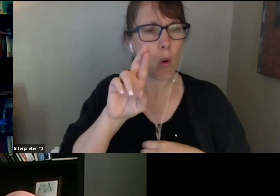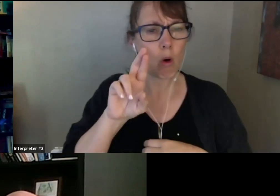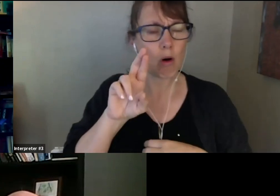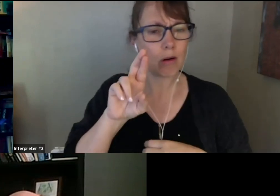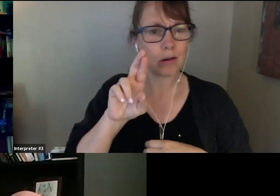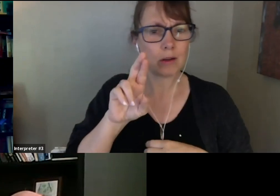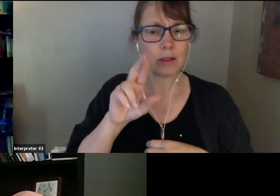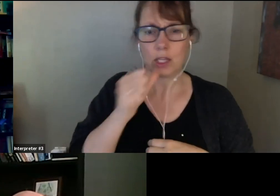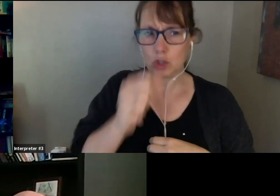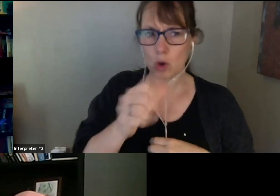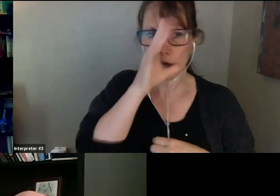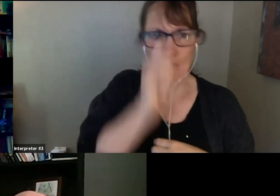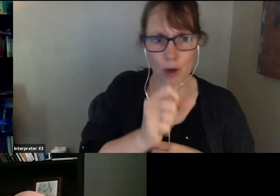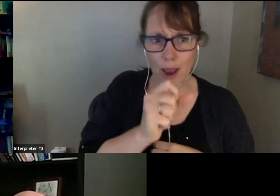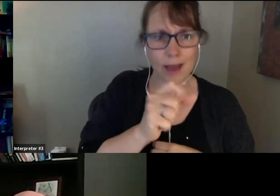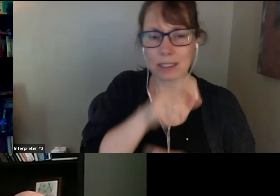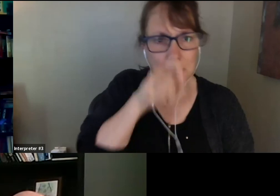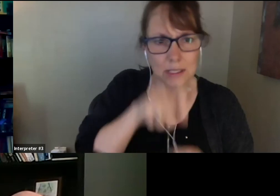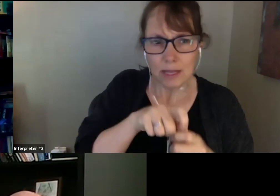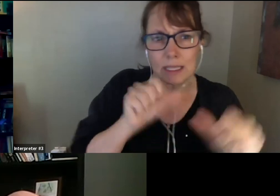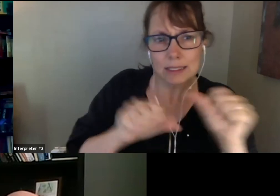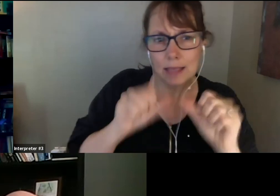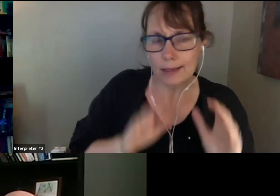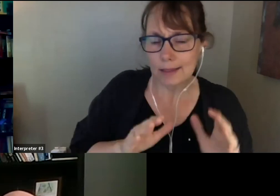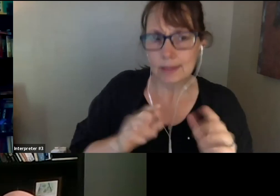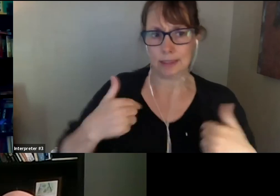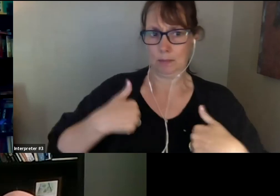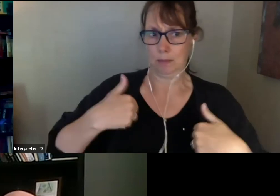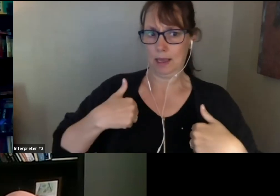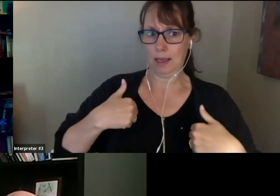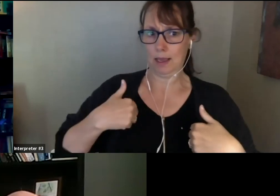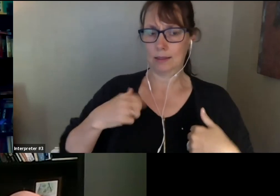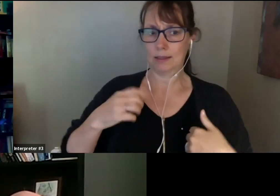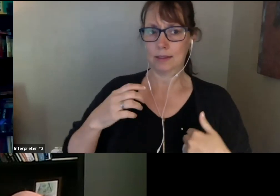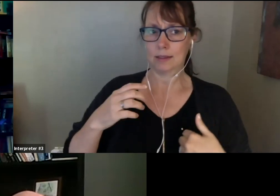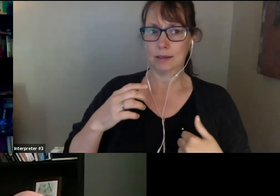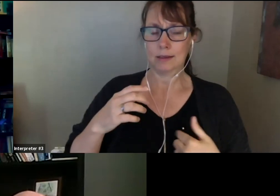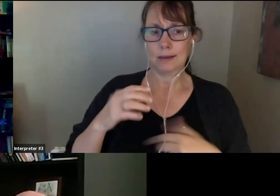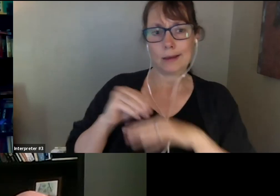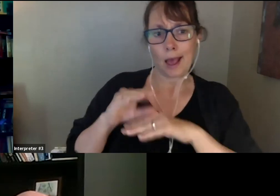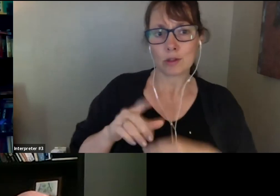scientists, I as a Councilor and as someone who’s signed off on the billet of funded